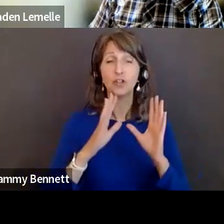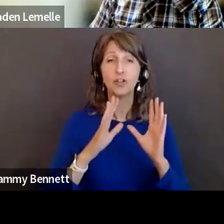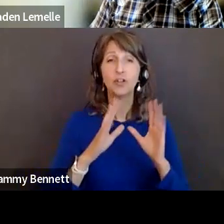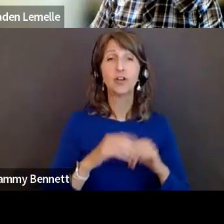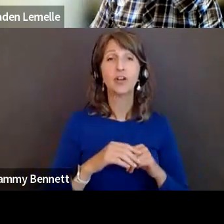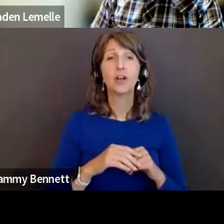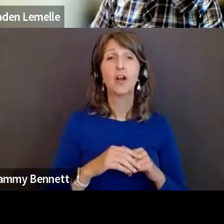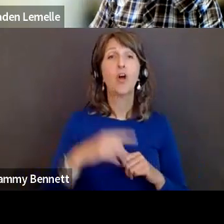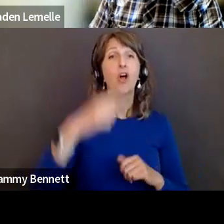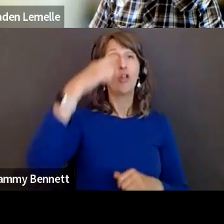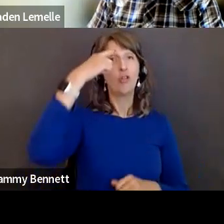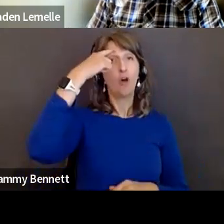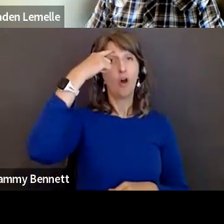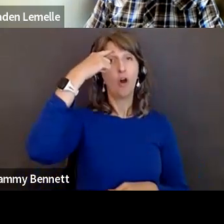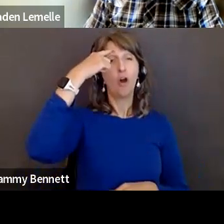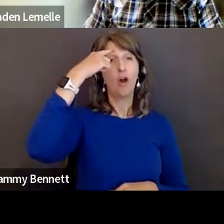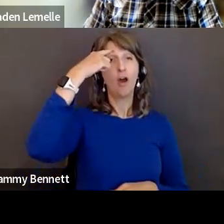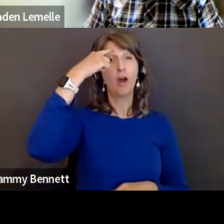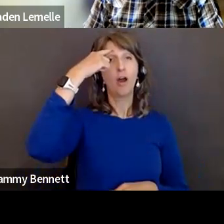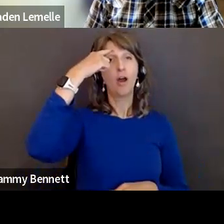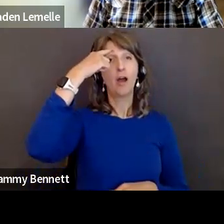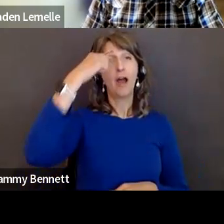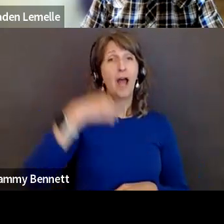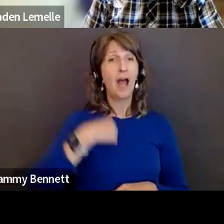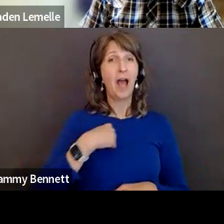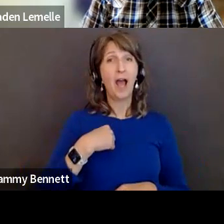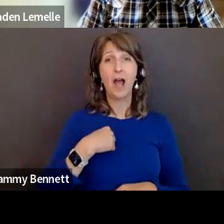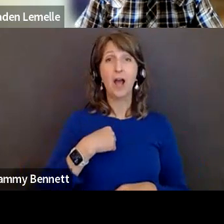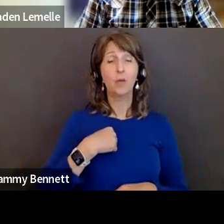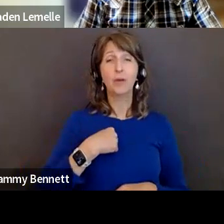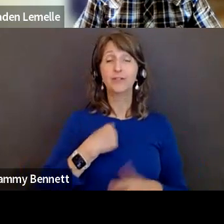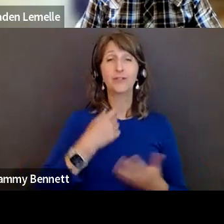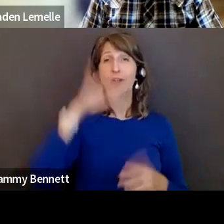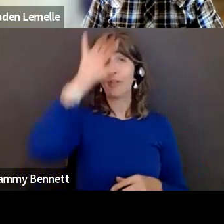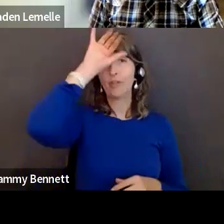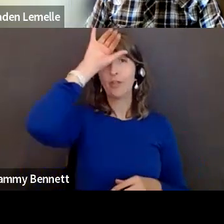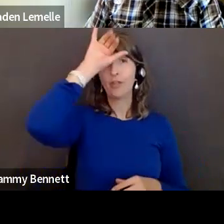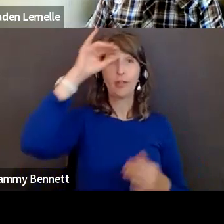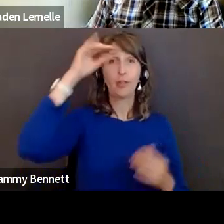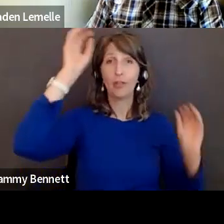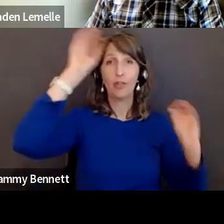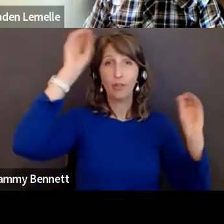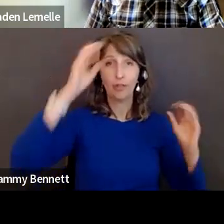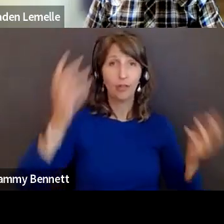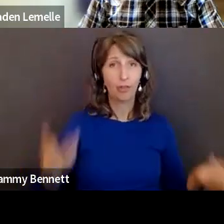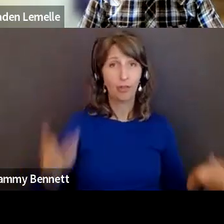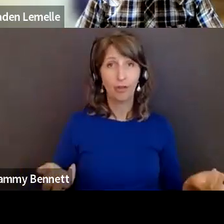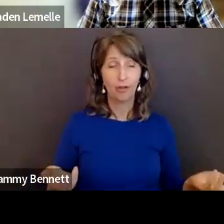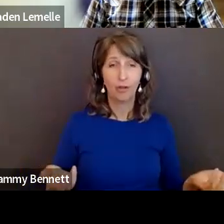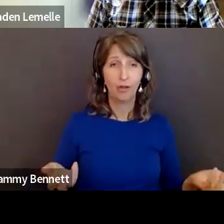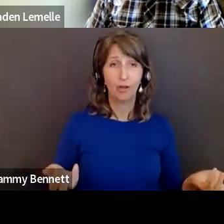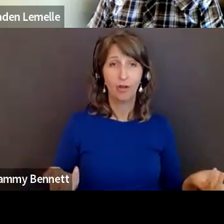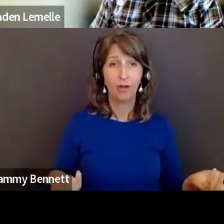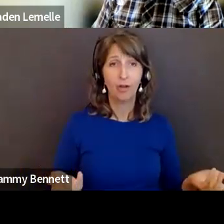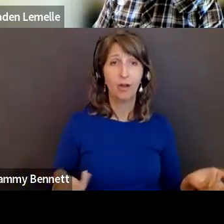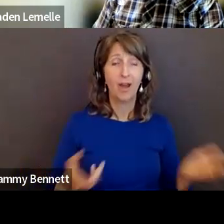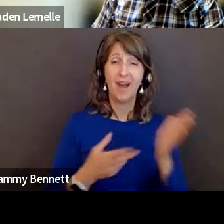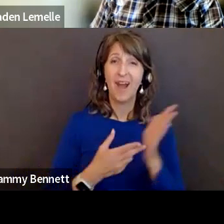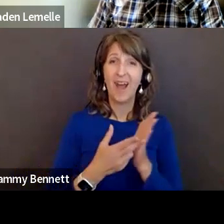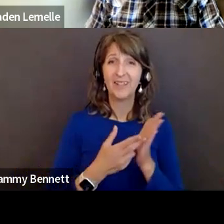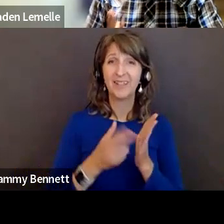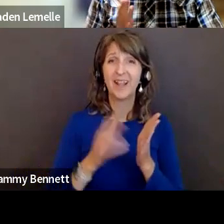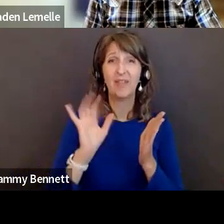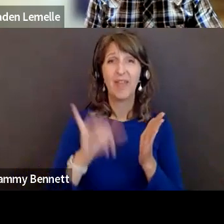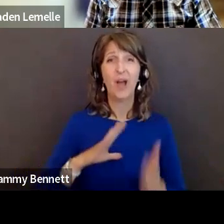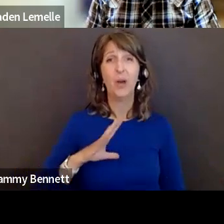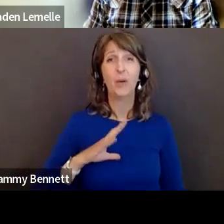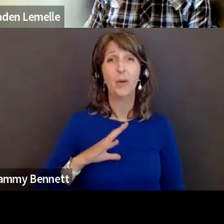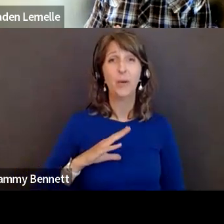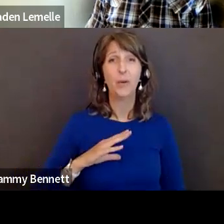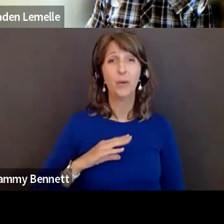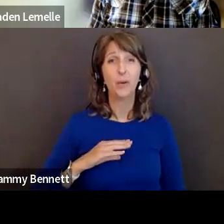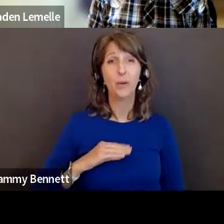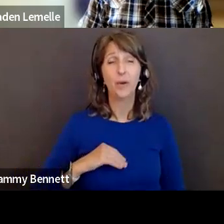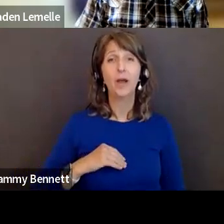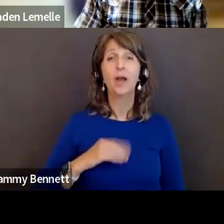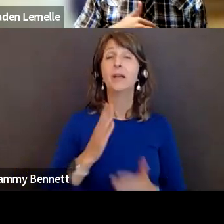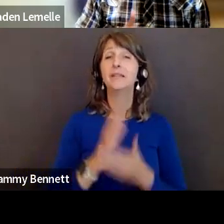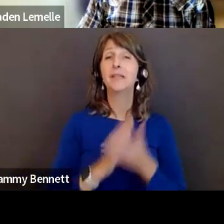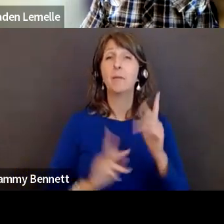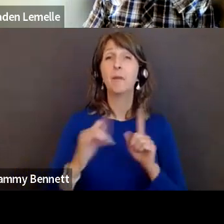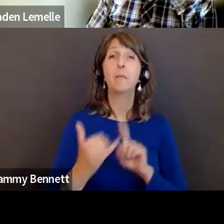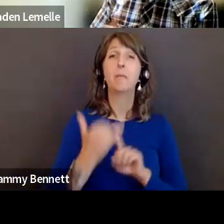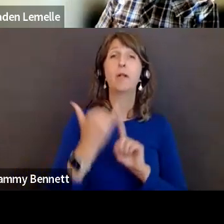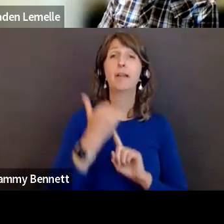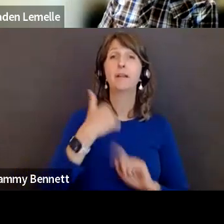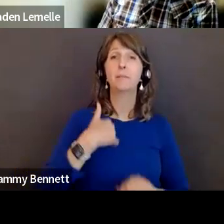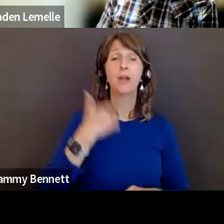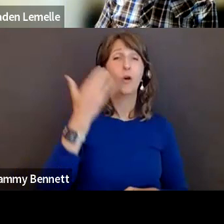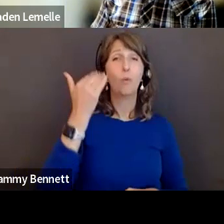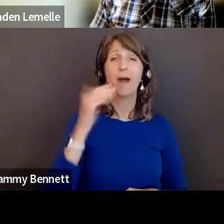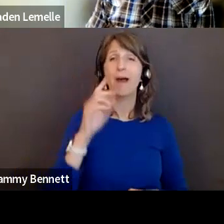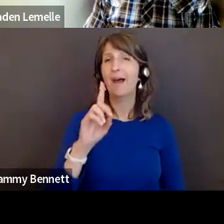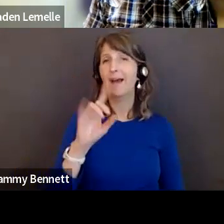Thought that I was a mentally an idiot. And. And to be honest, that, me down a lie and I was just be bullied a lot because of dyslexia, but once I got into high school.